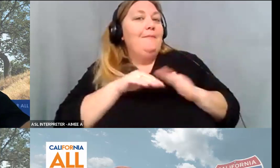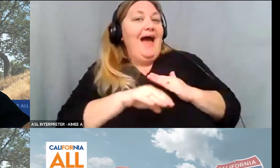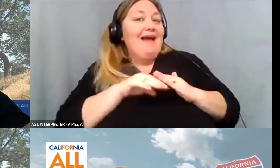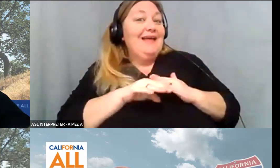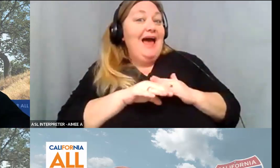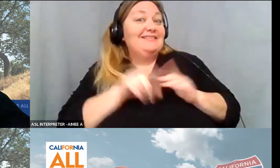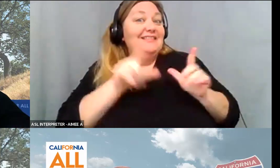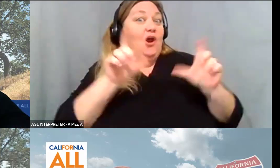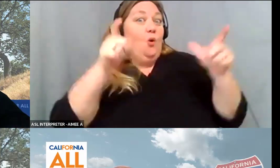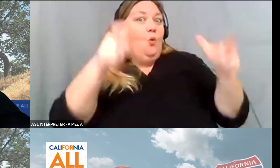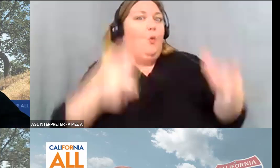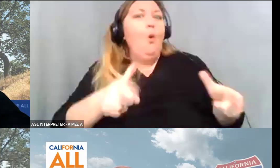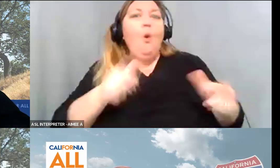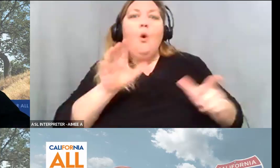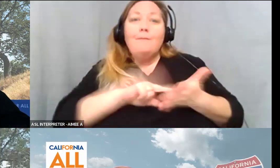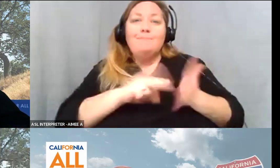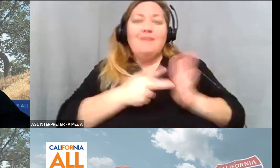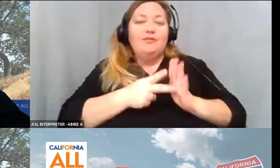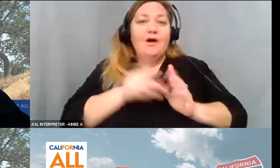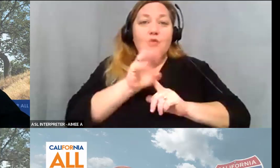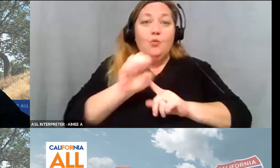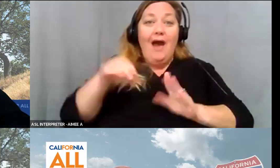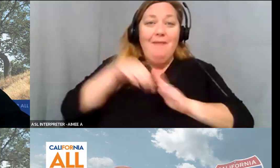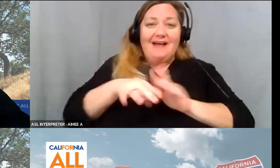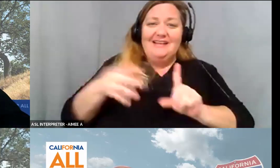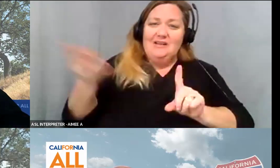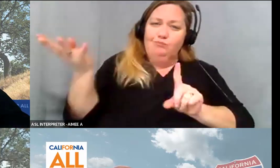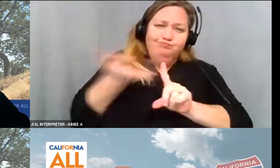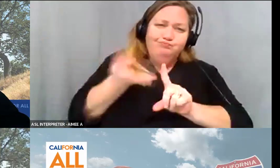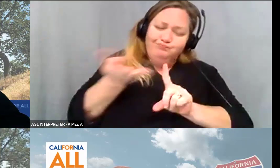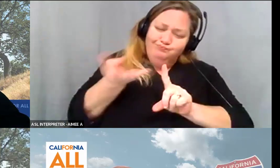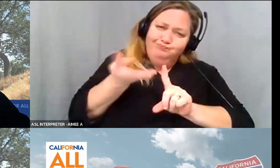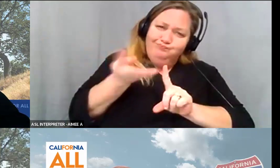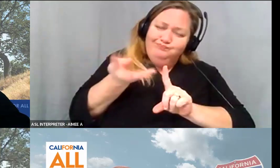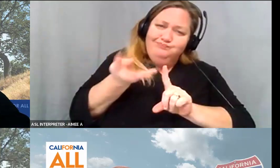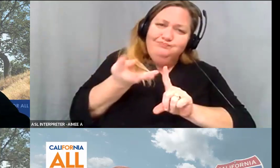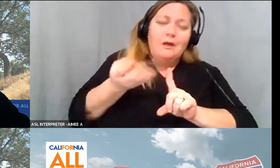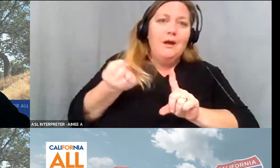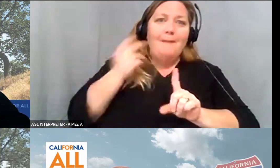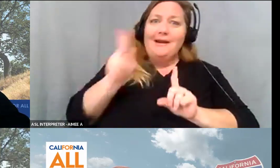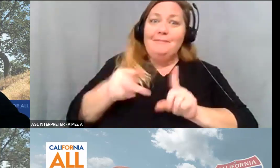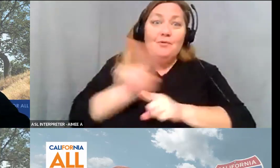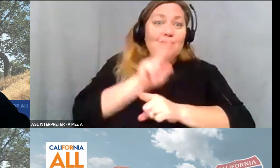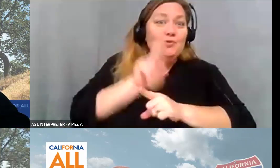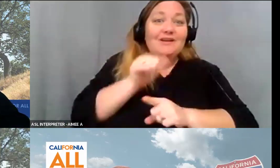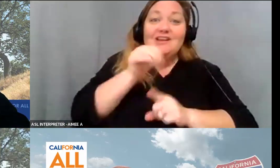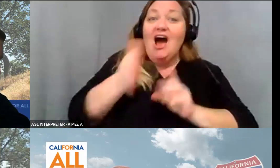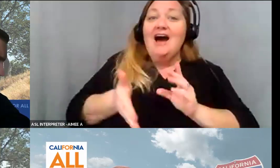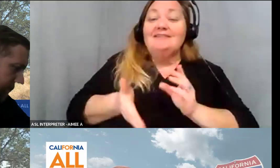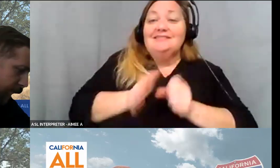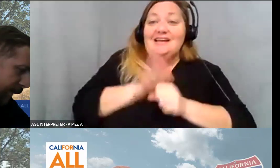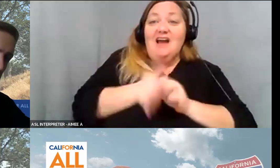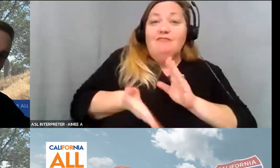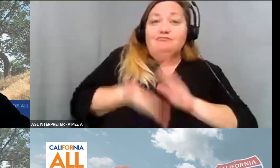inundated because there's so many people using it. It's not enough power to help everyone. So